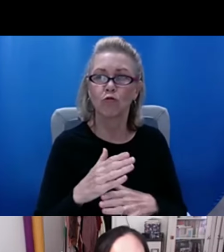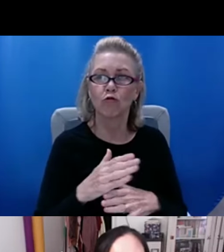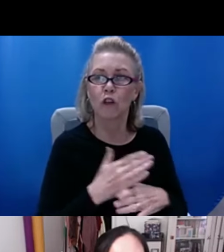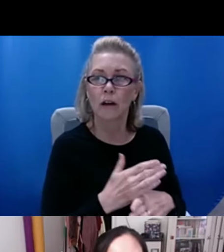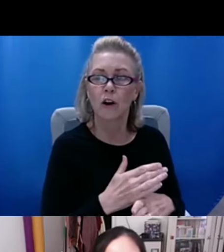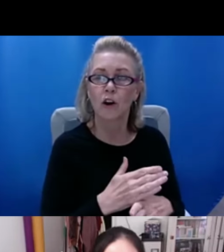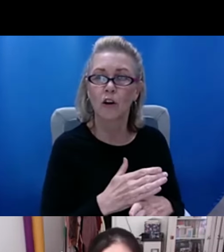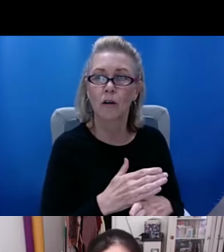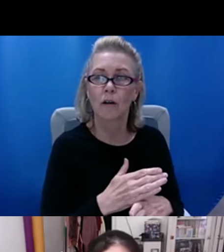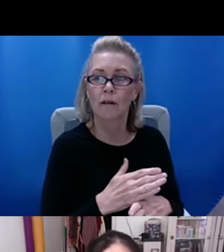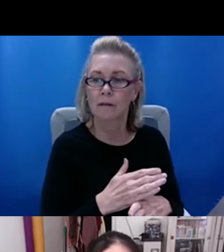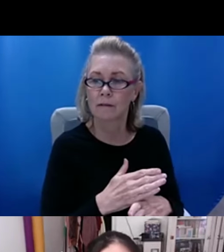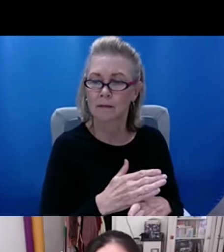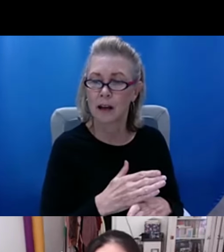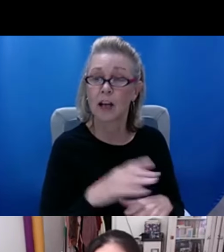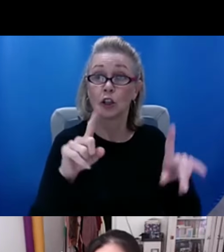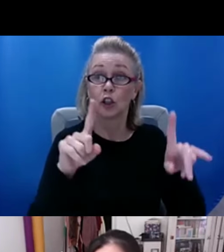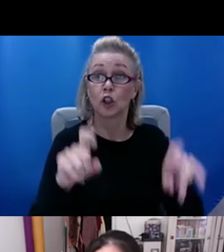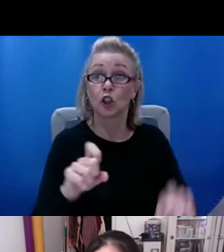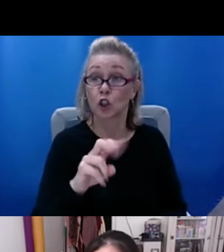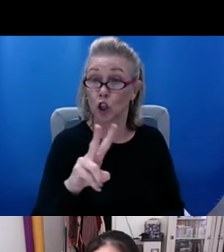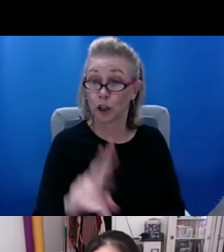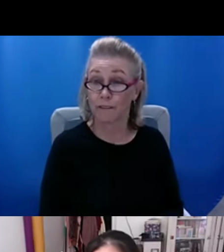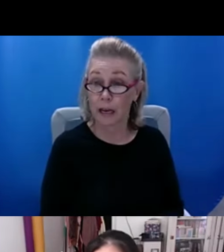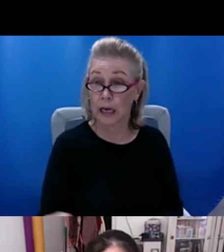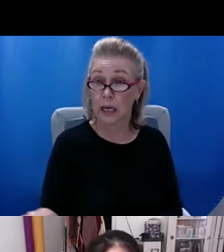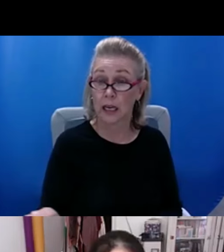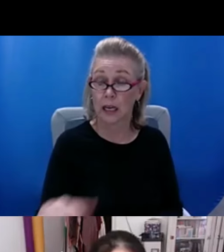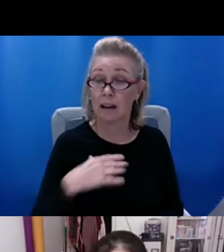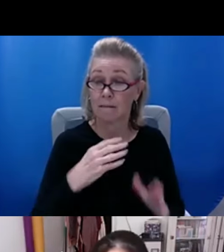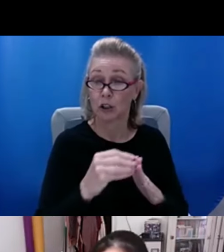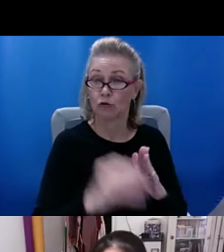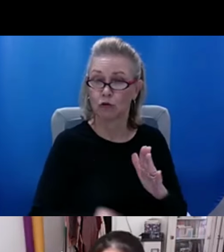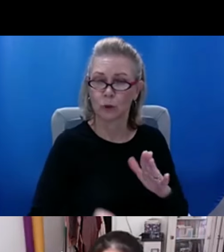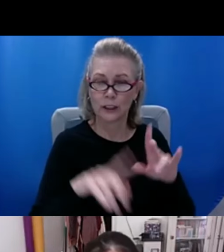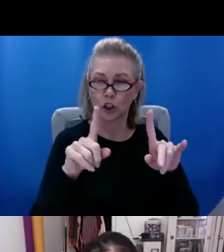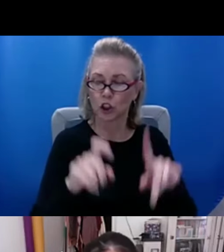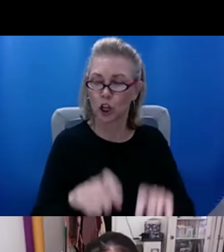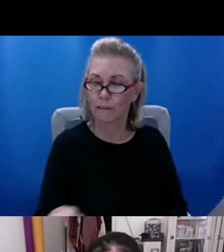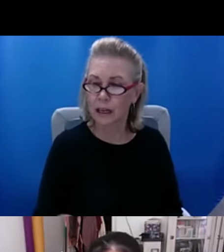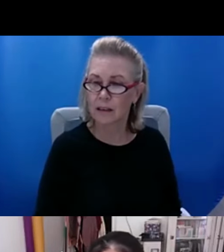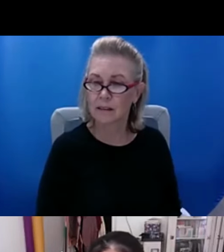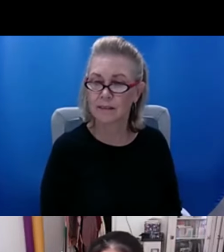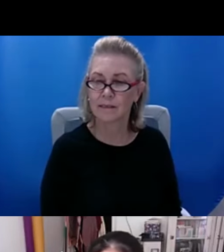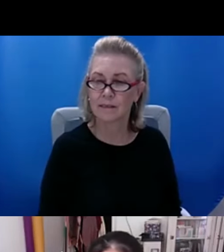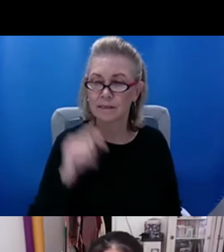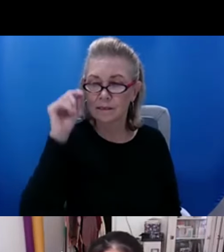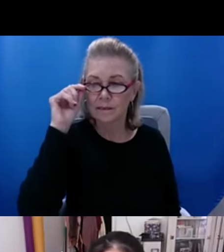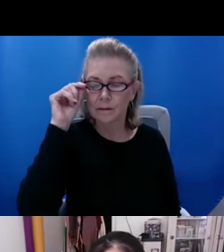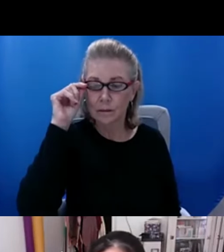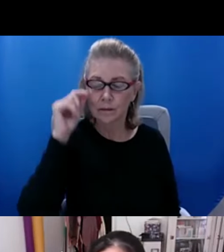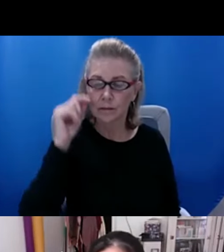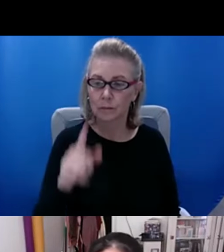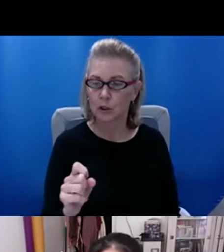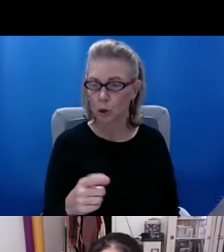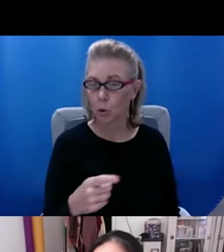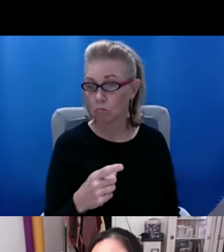survey and there is a student survey, you know, for students, post-event survey, so if you can, please do.